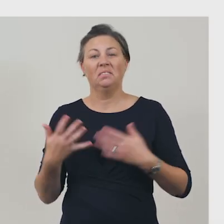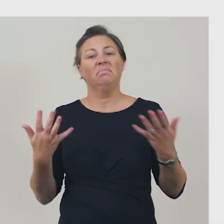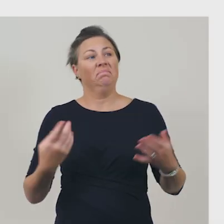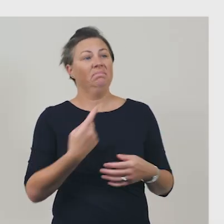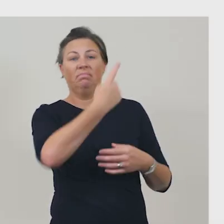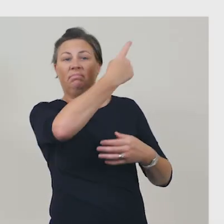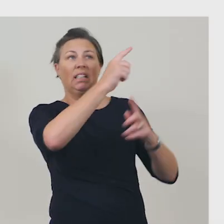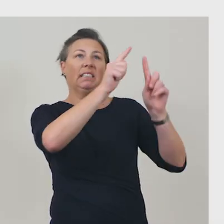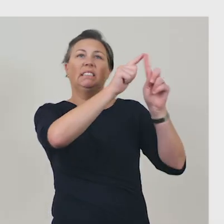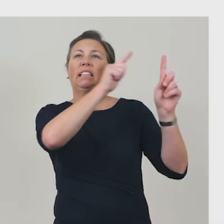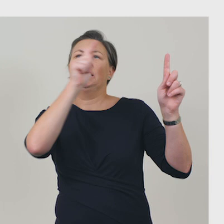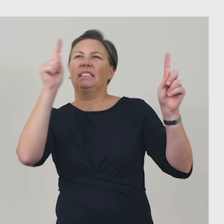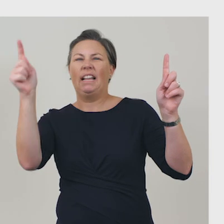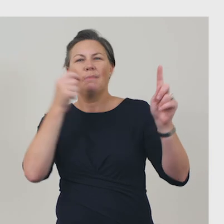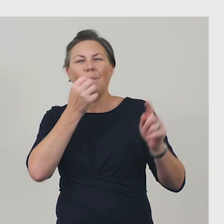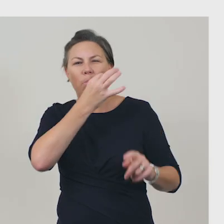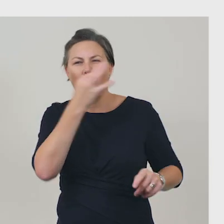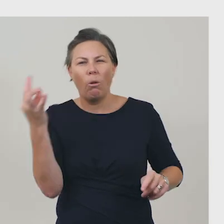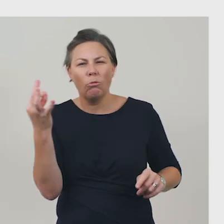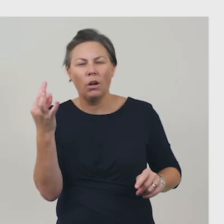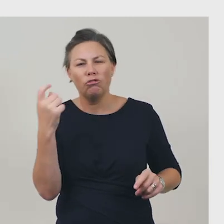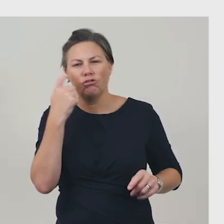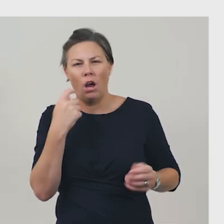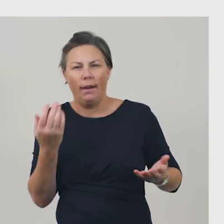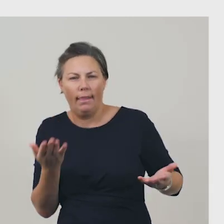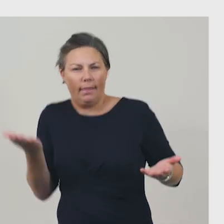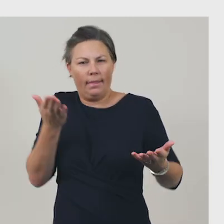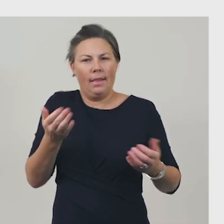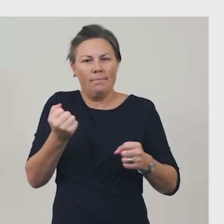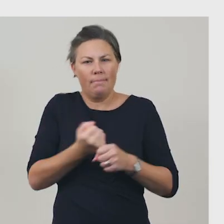How could you make this sound more exciting to our target audience?